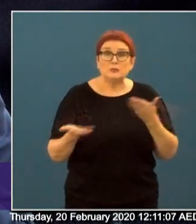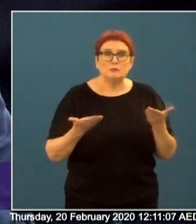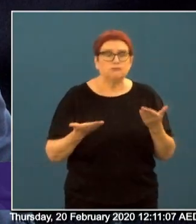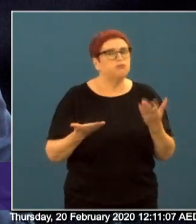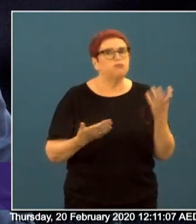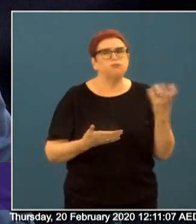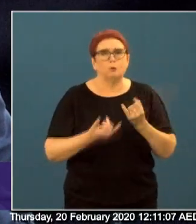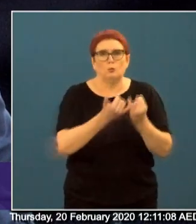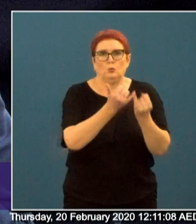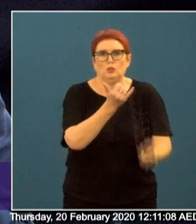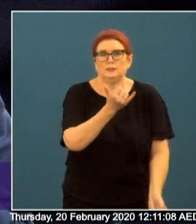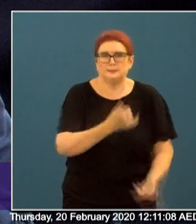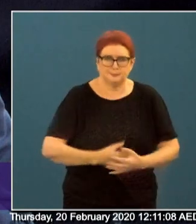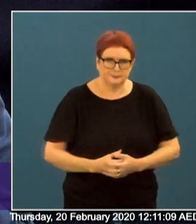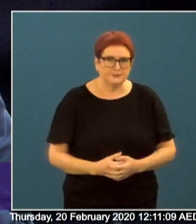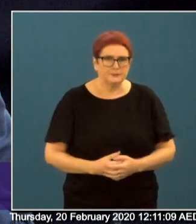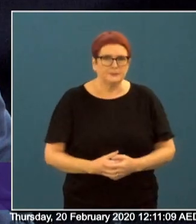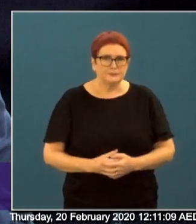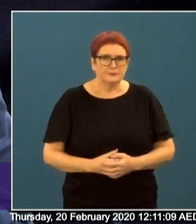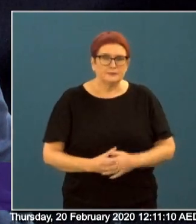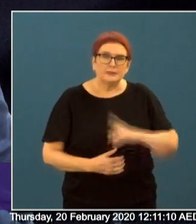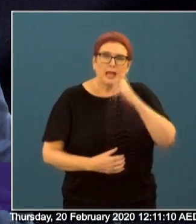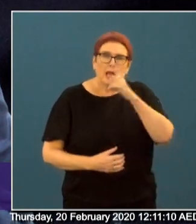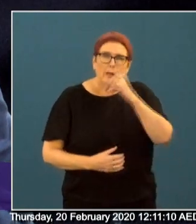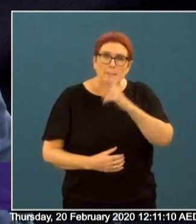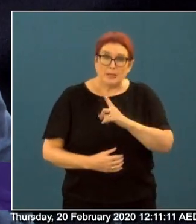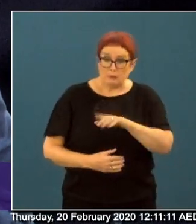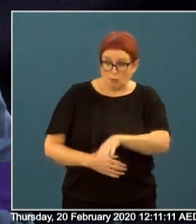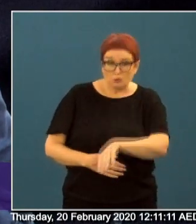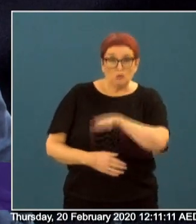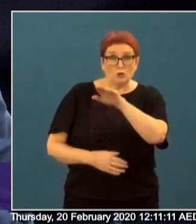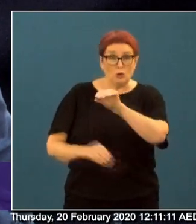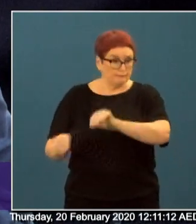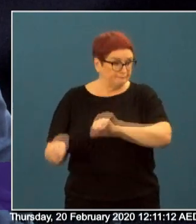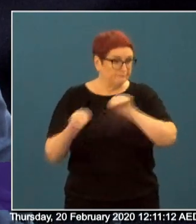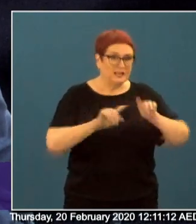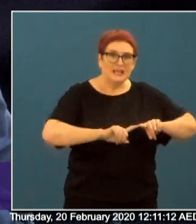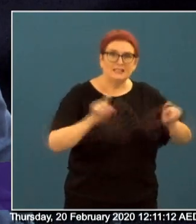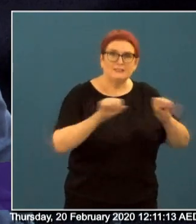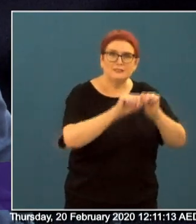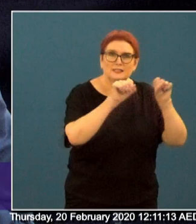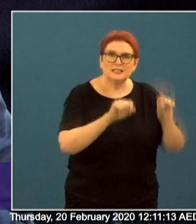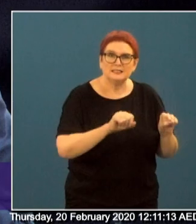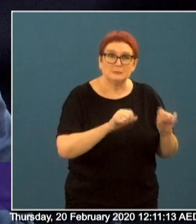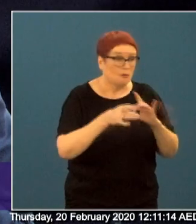because people transition to a system where there is no central coordination of health-related supports.